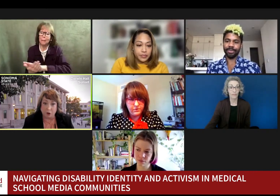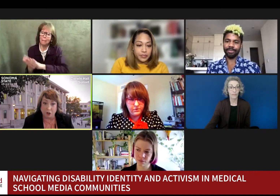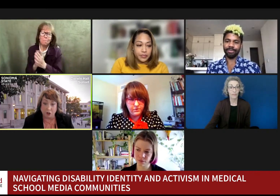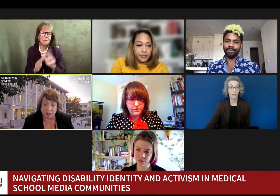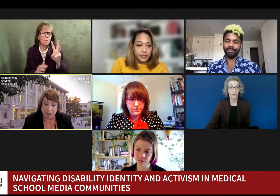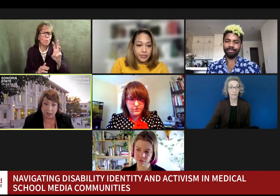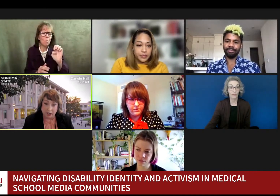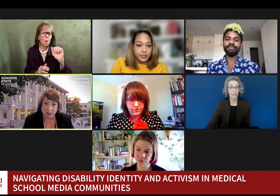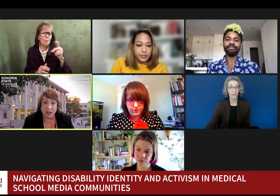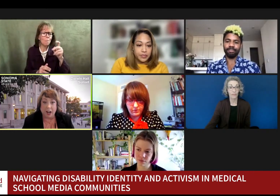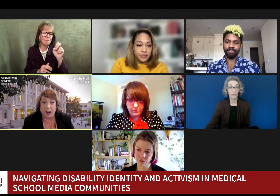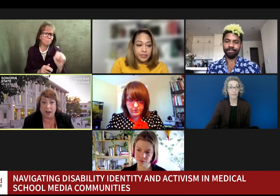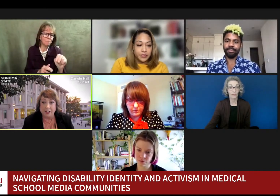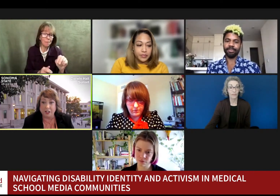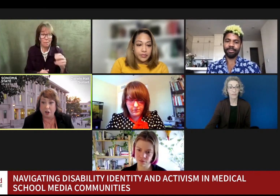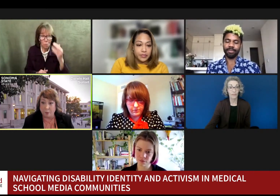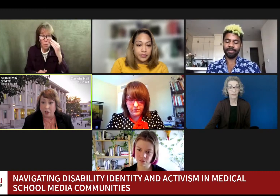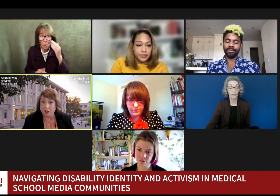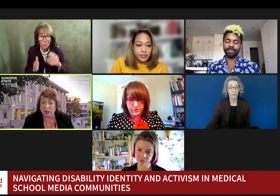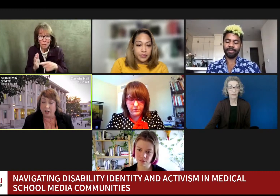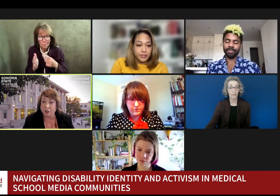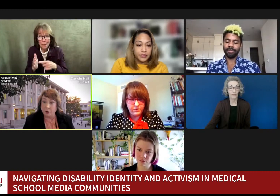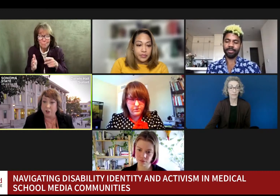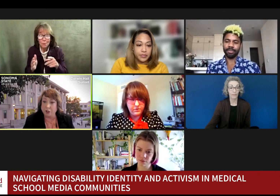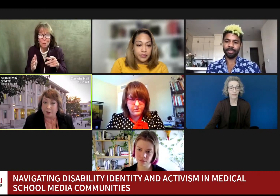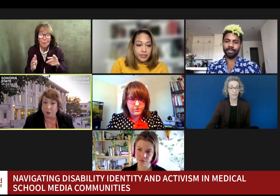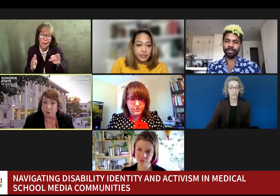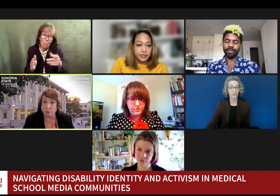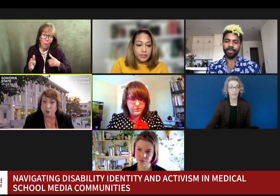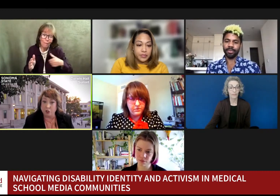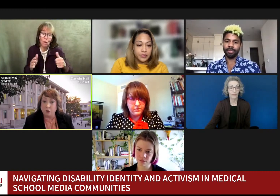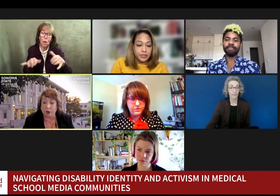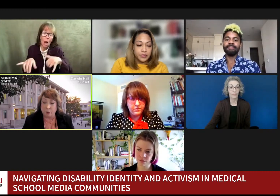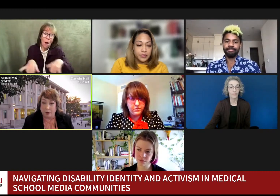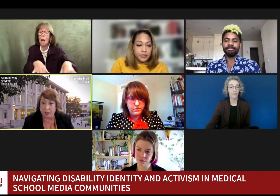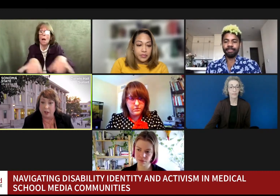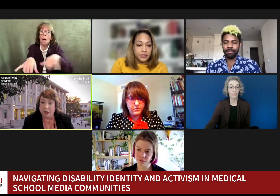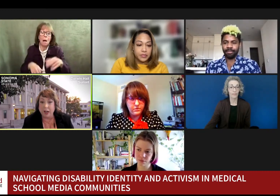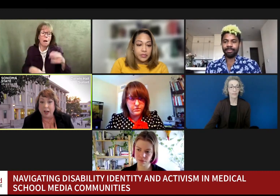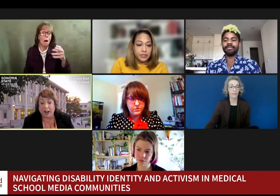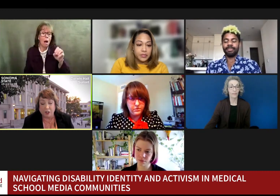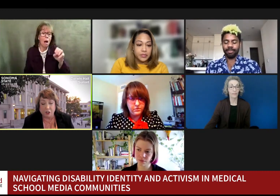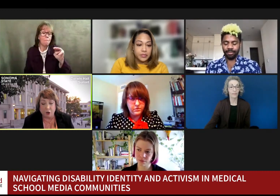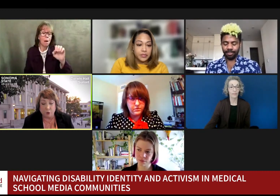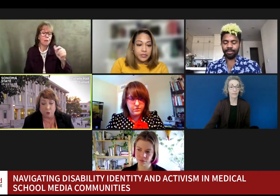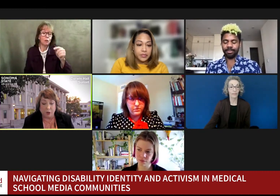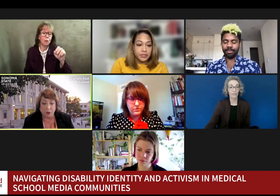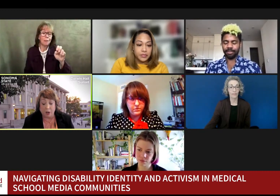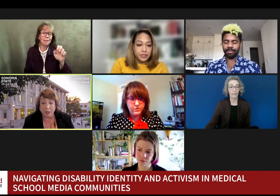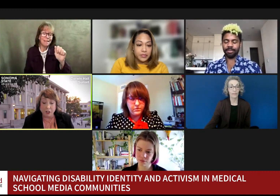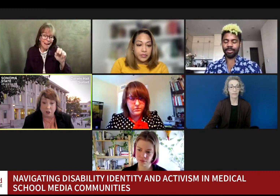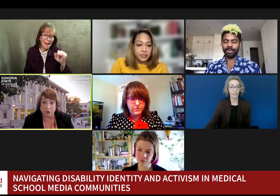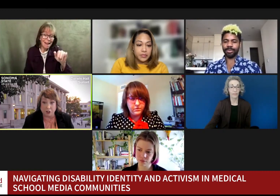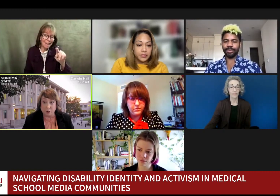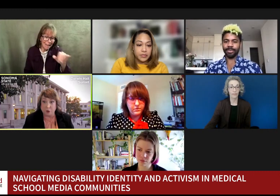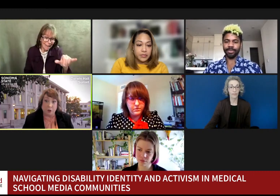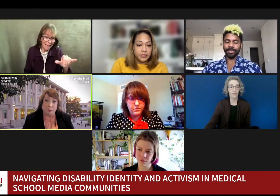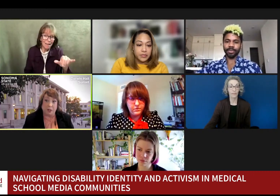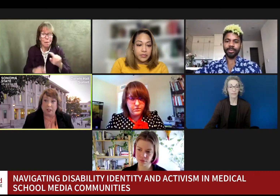homogeneity and homogeneity to the dominant group, which is white women. And so when you come into nursing school,